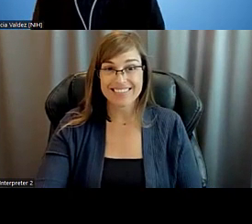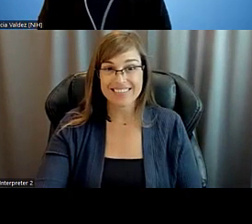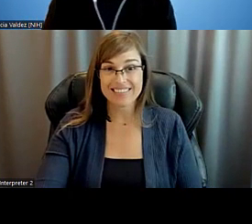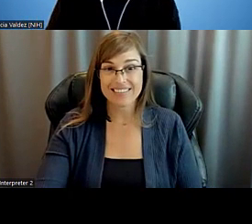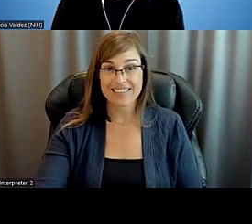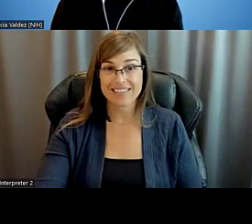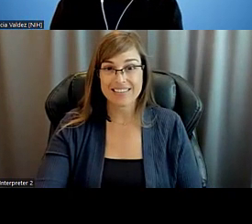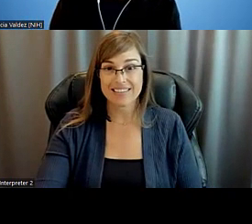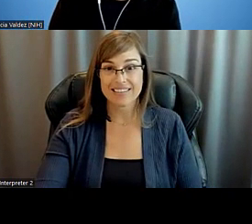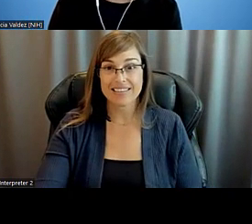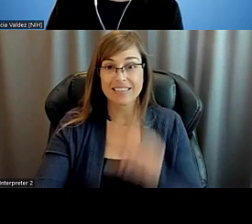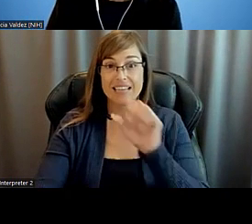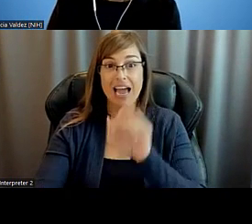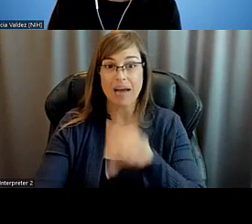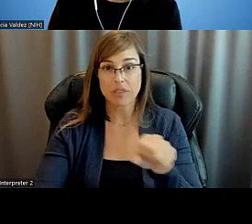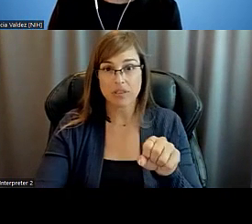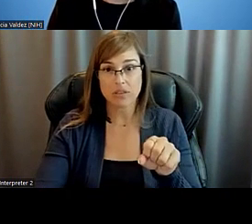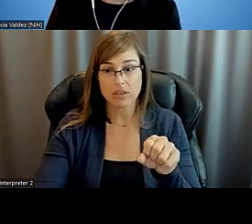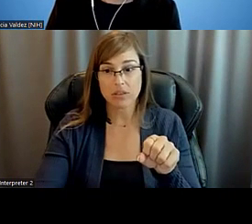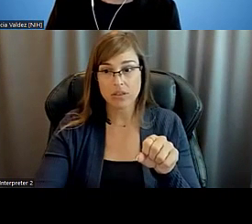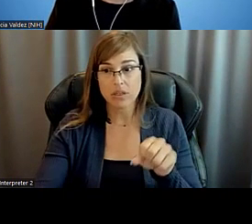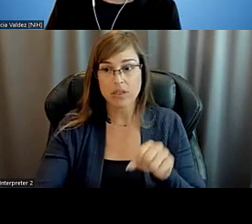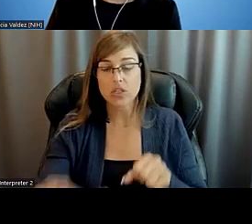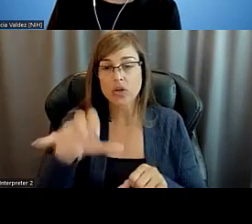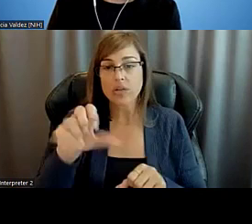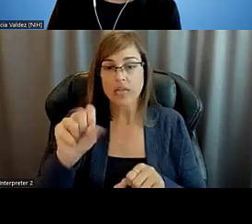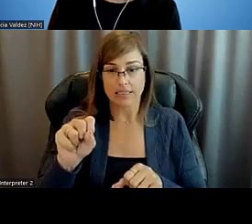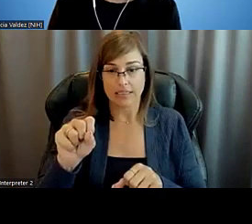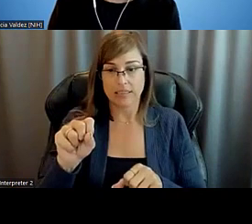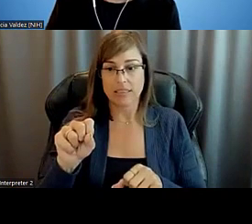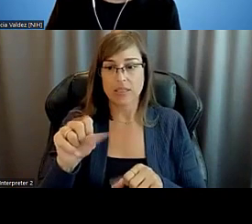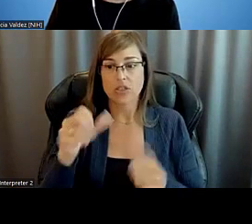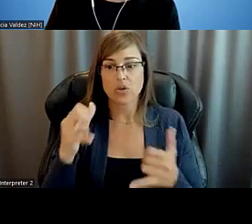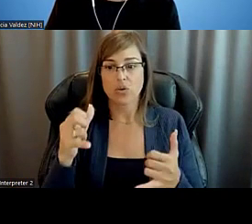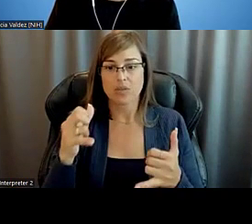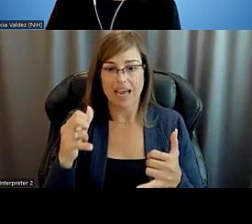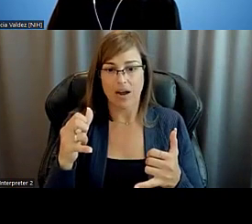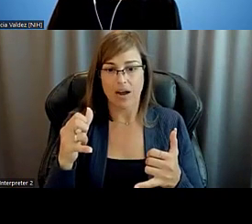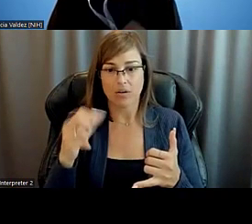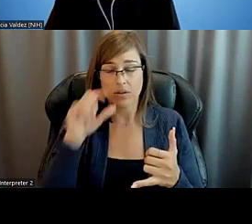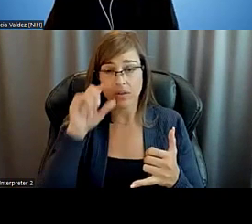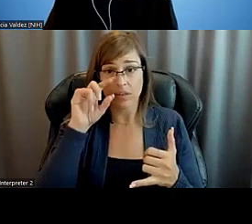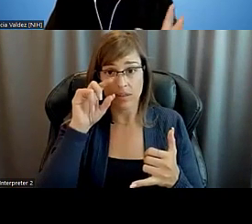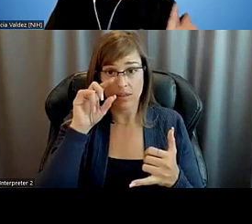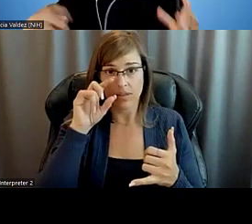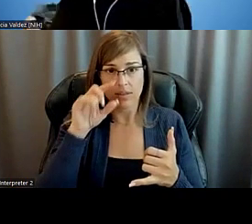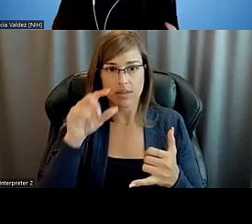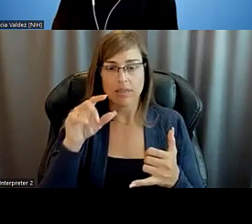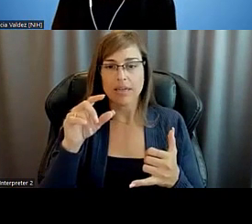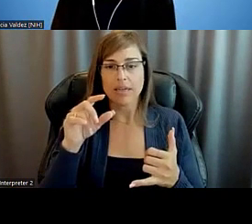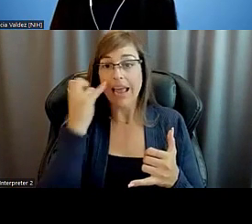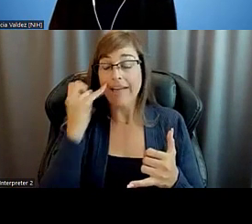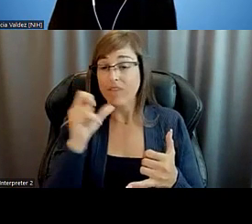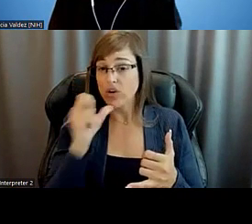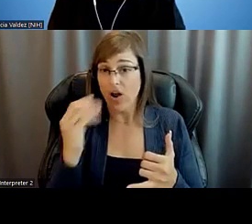Dr. Patricia Valdez: Yeah, absolutely. So yes, so now .. So in case you're not aware, there was .